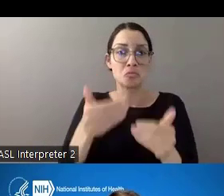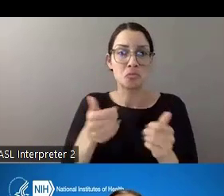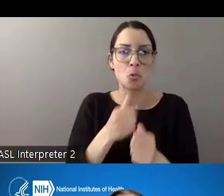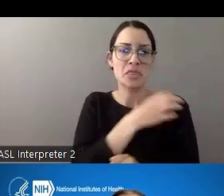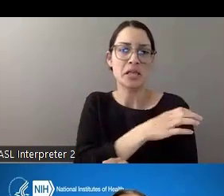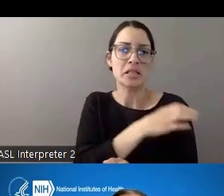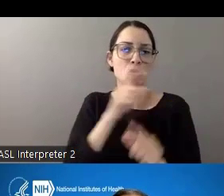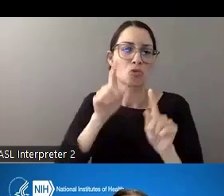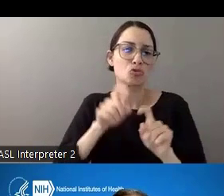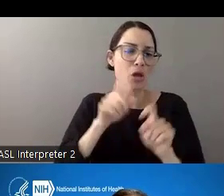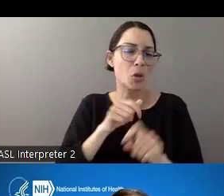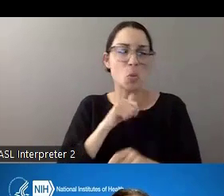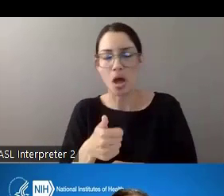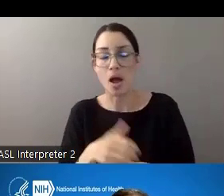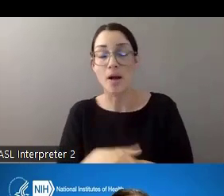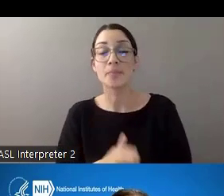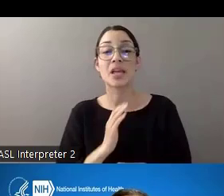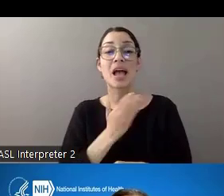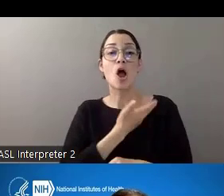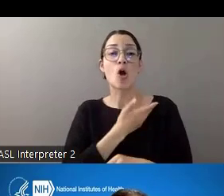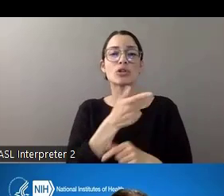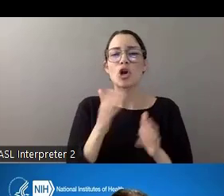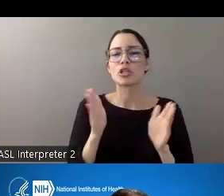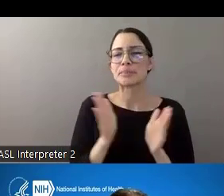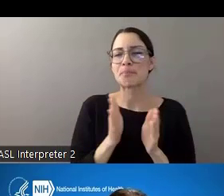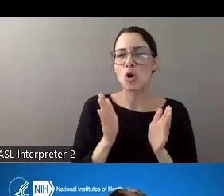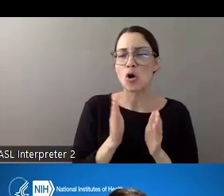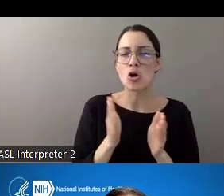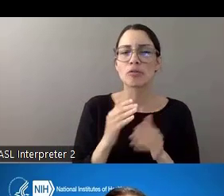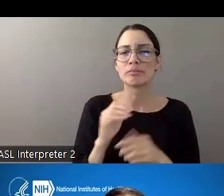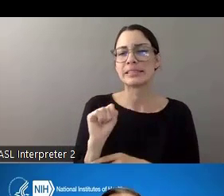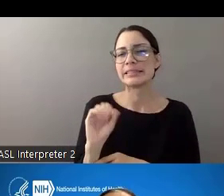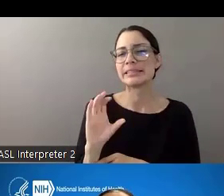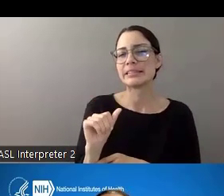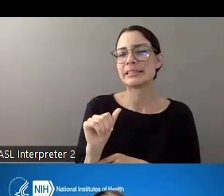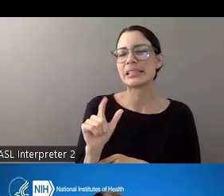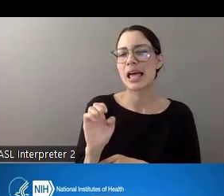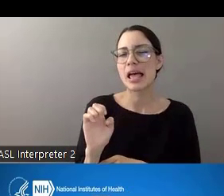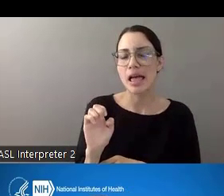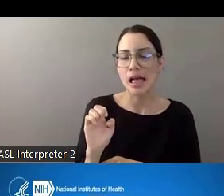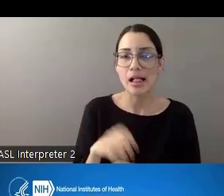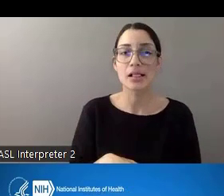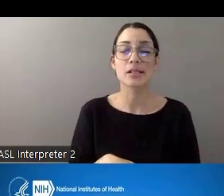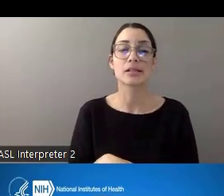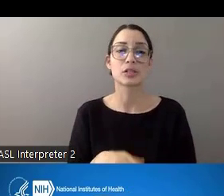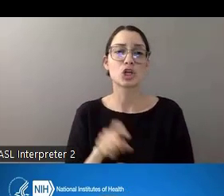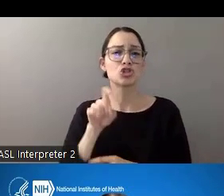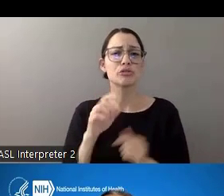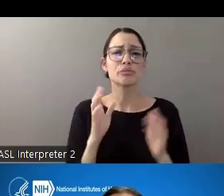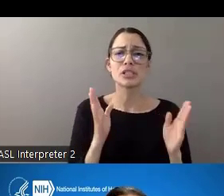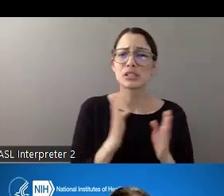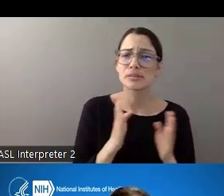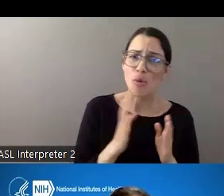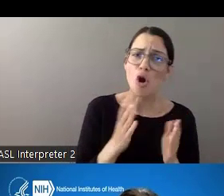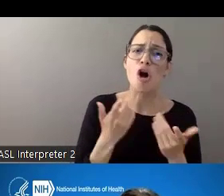So clinical trails supported by R15 should be small, mechanistic, and/or minimal risk.